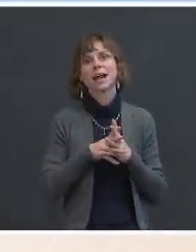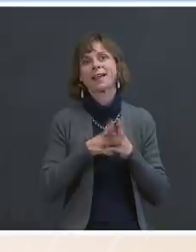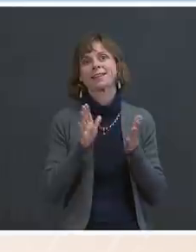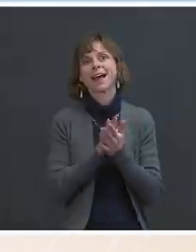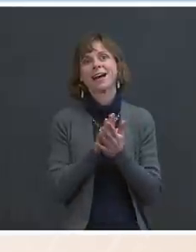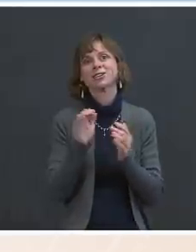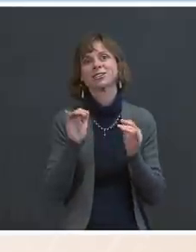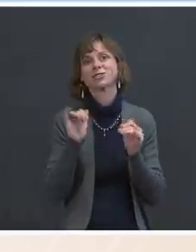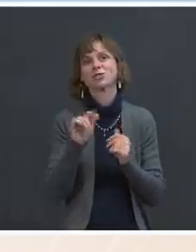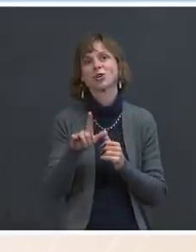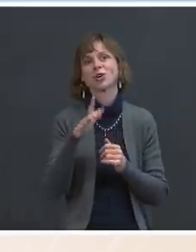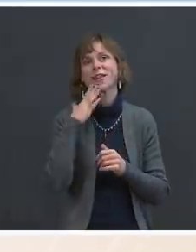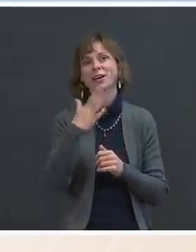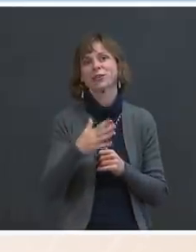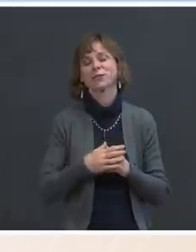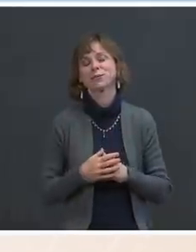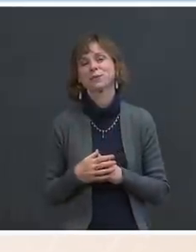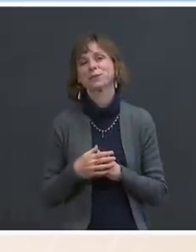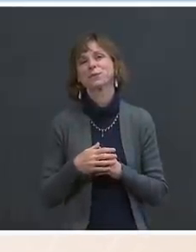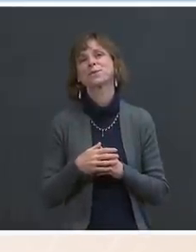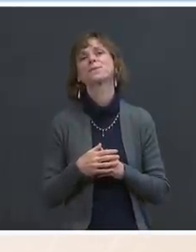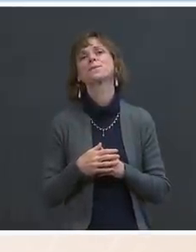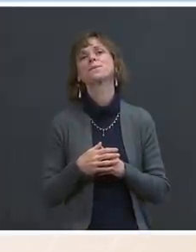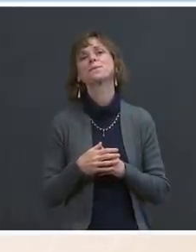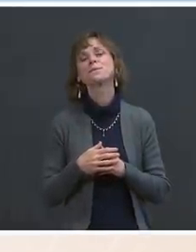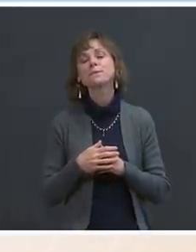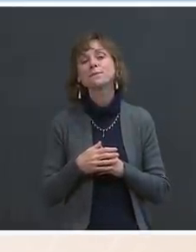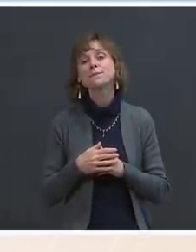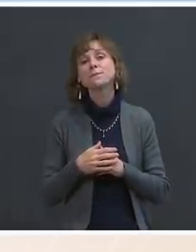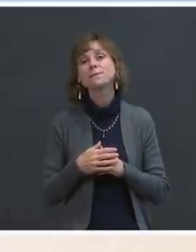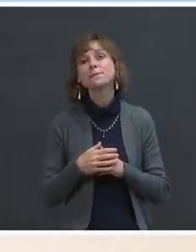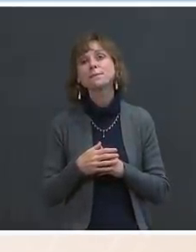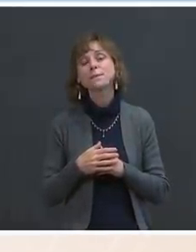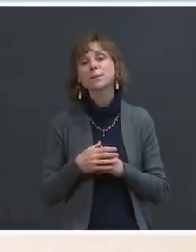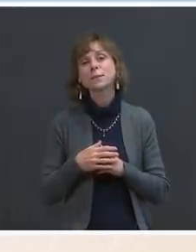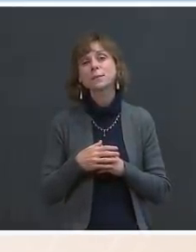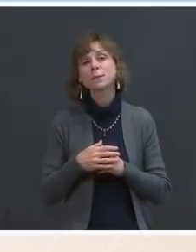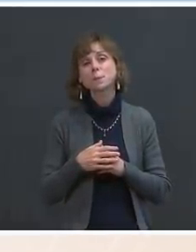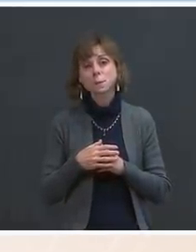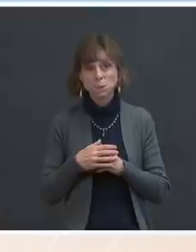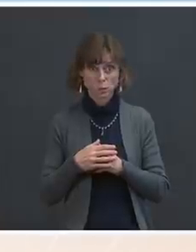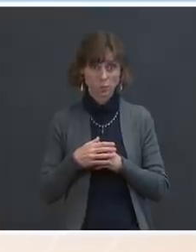Go ahead. The Press: So, Ambassador, just to follow up on Andrea's question -- I mean, I understand what you were saying.